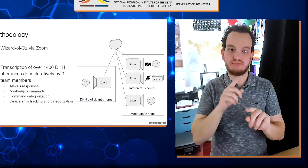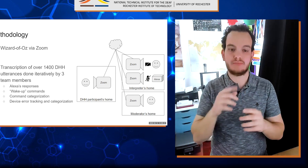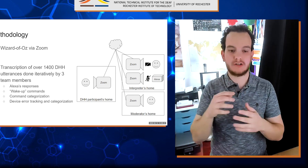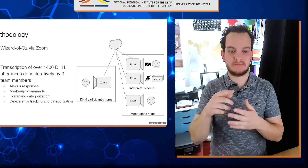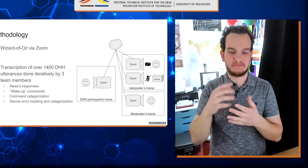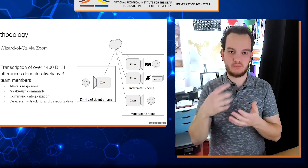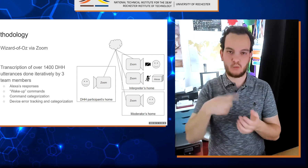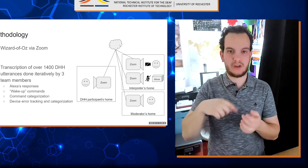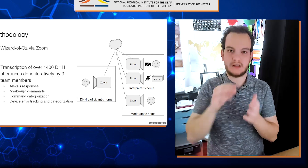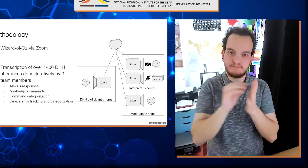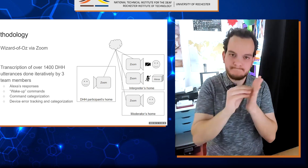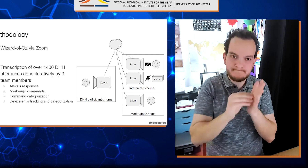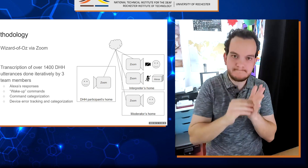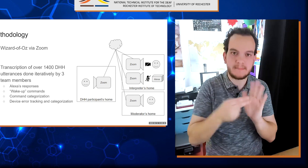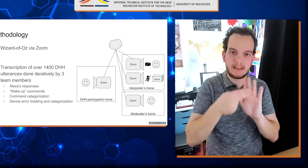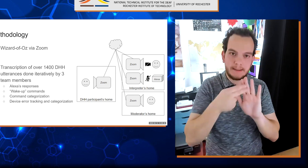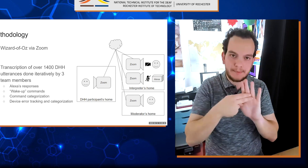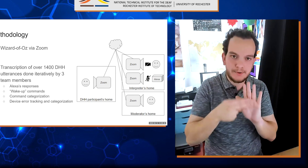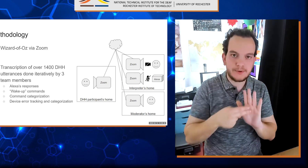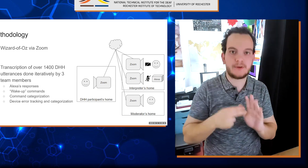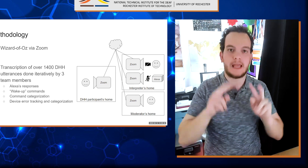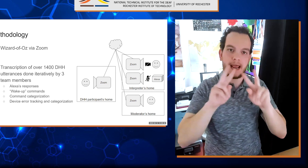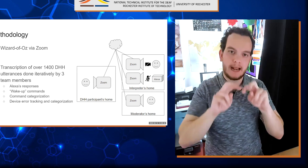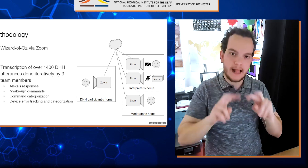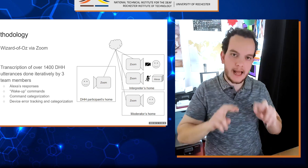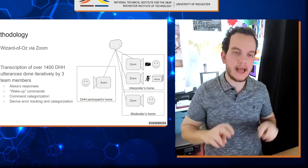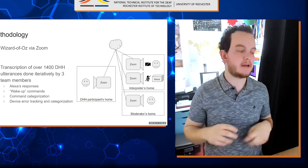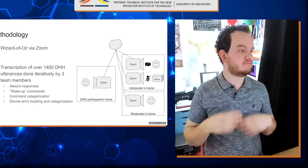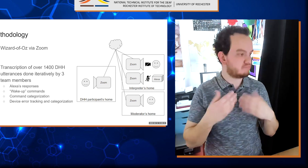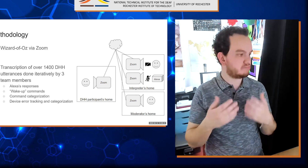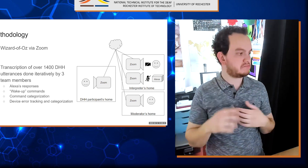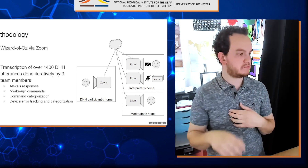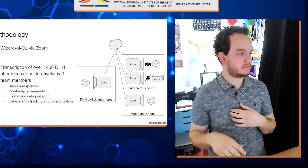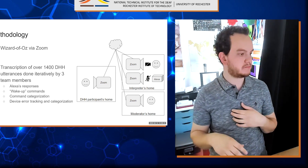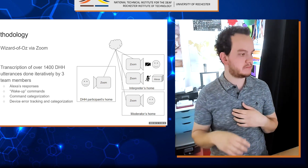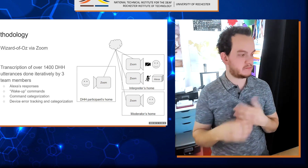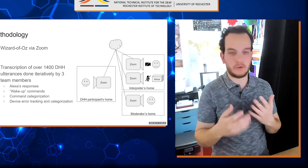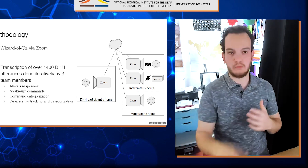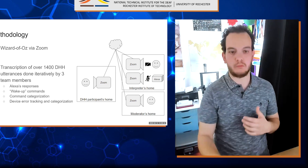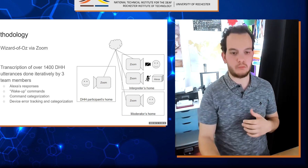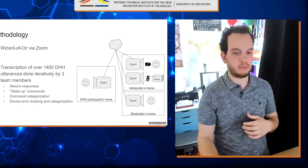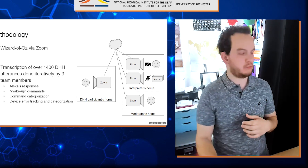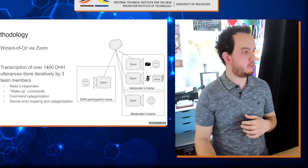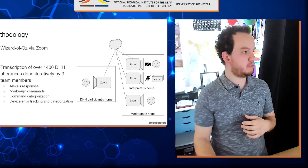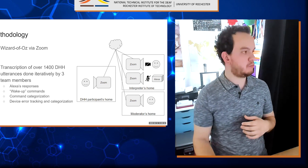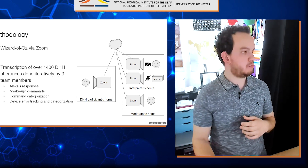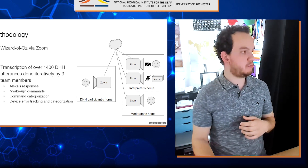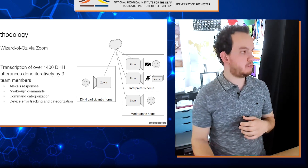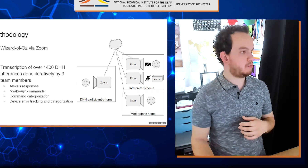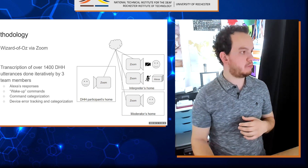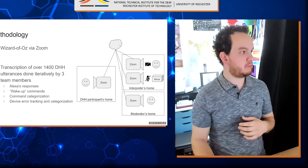So we had 1,400 utterances by 21 respondents that we then analyzed.